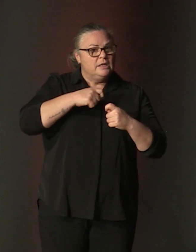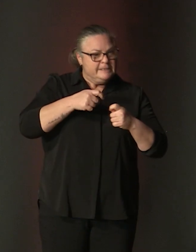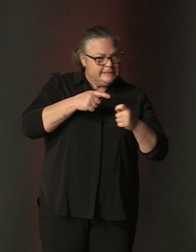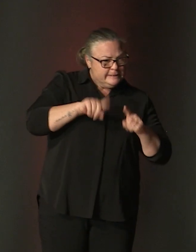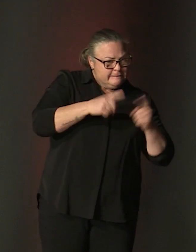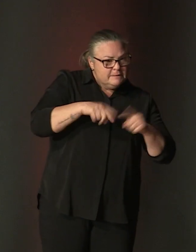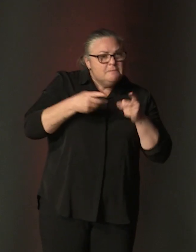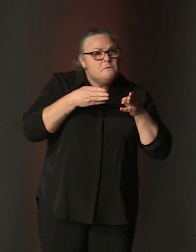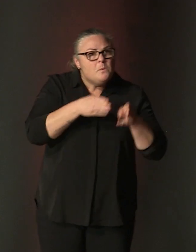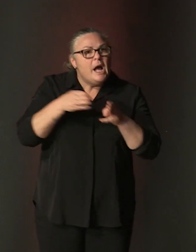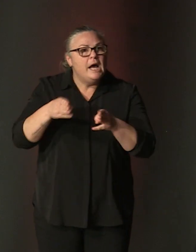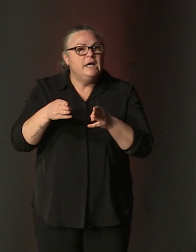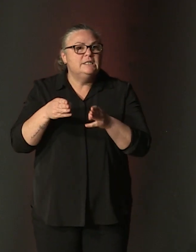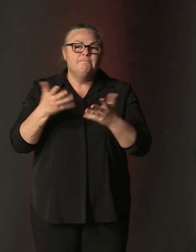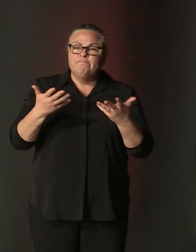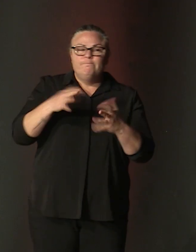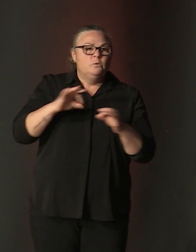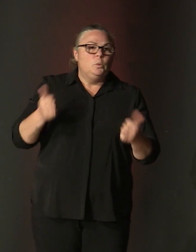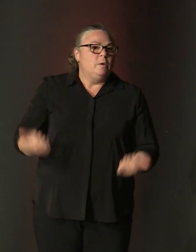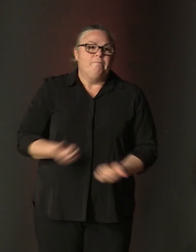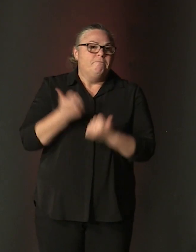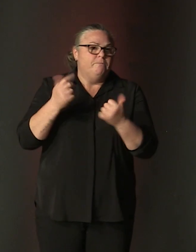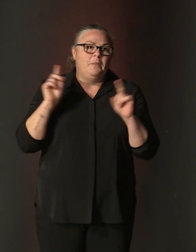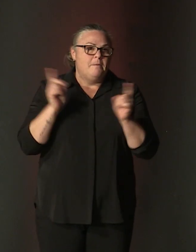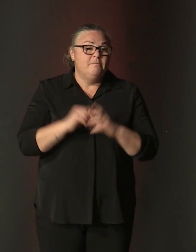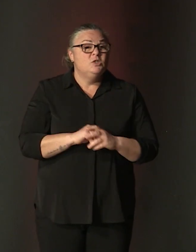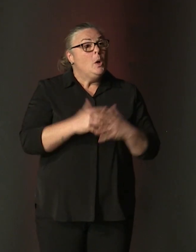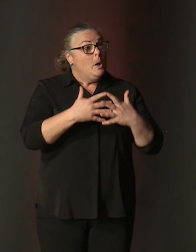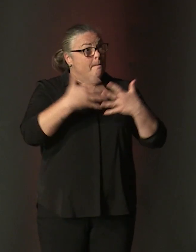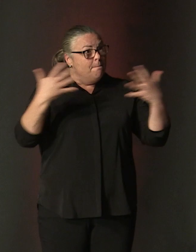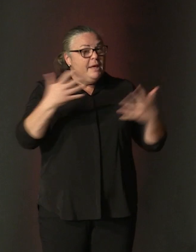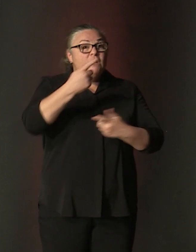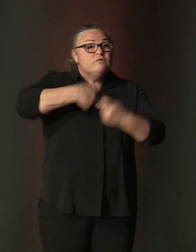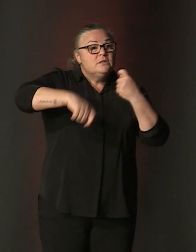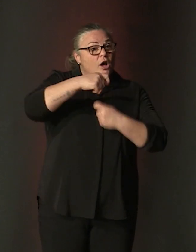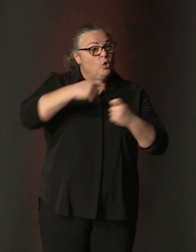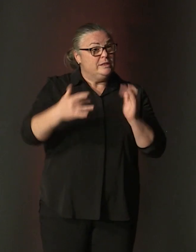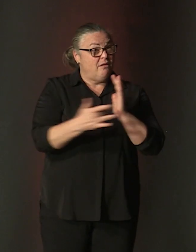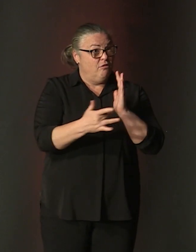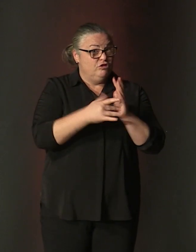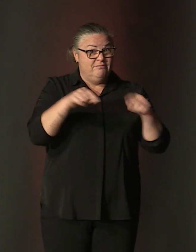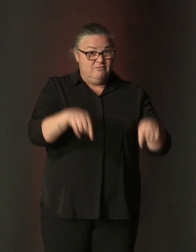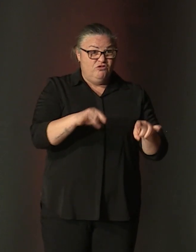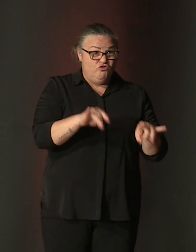is based on mechanical recycling. This procedure involves collecting plastic waste,